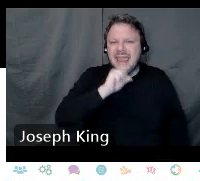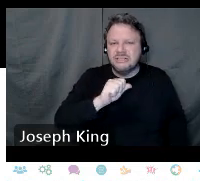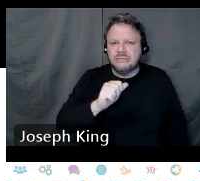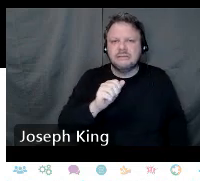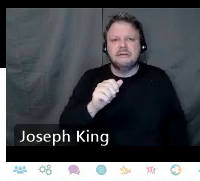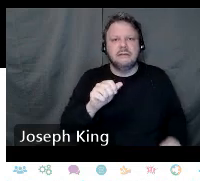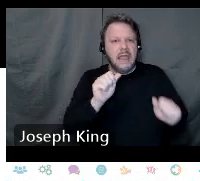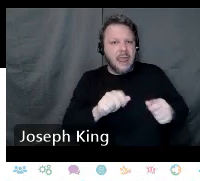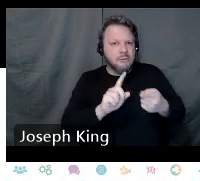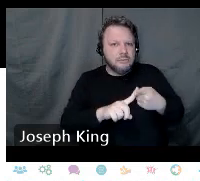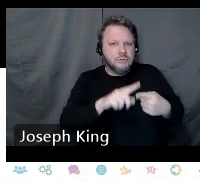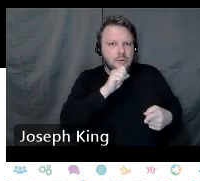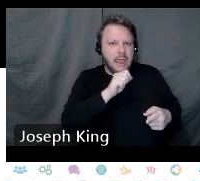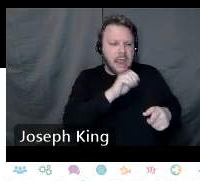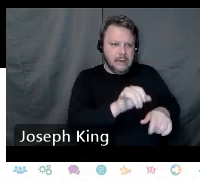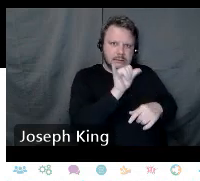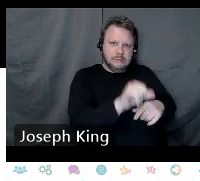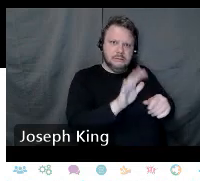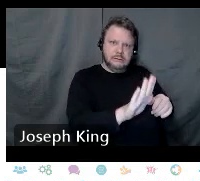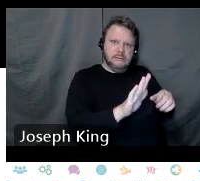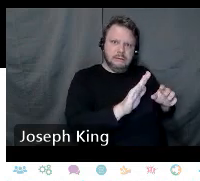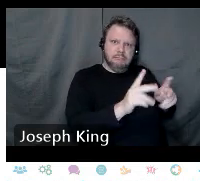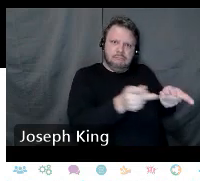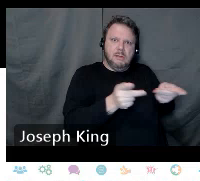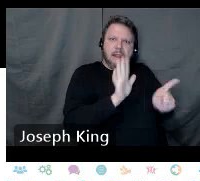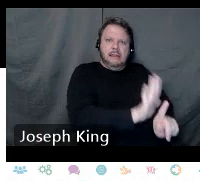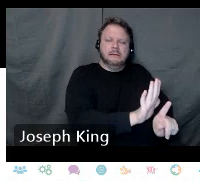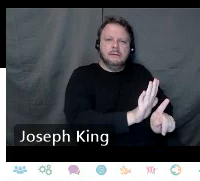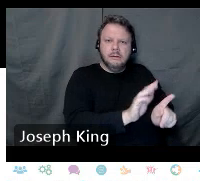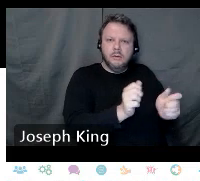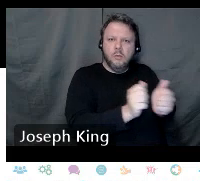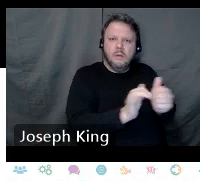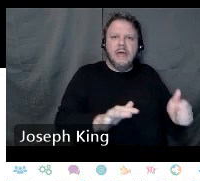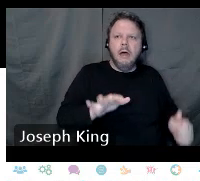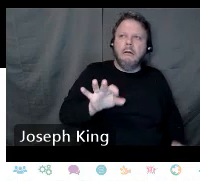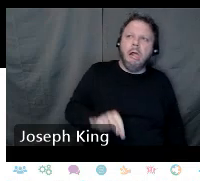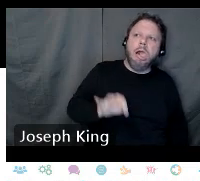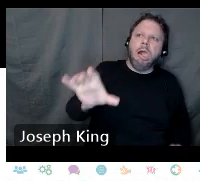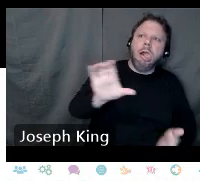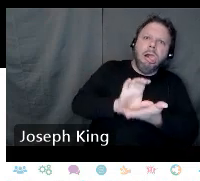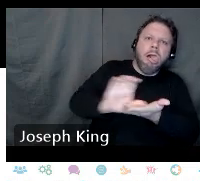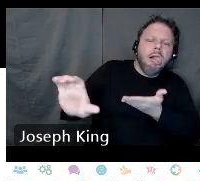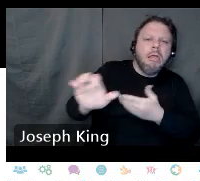Being able to age in place without having to come out of pocket or find assistance